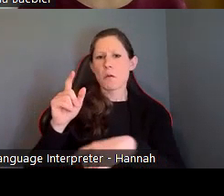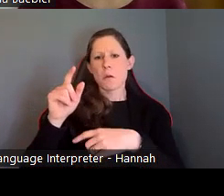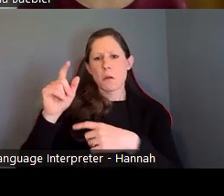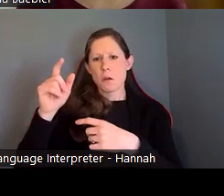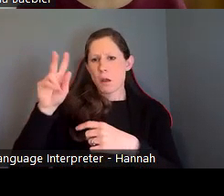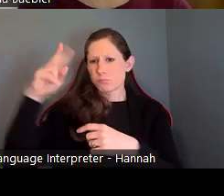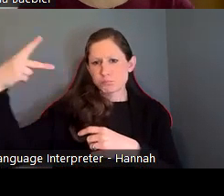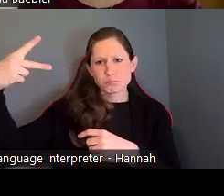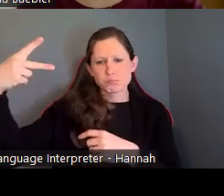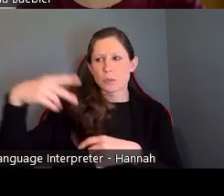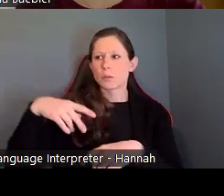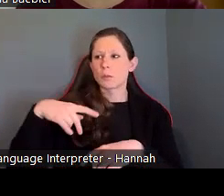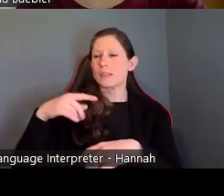yes, and --